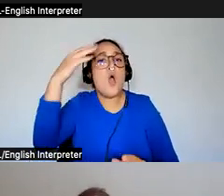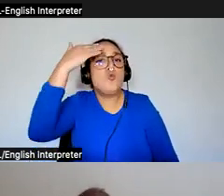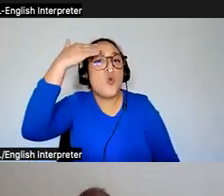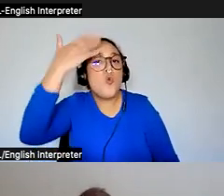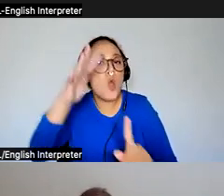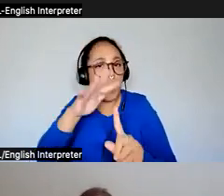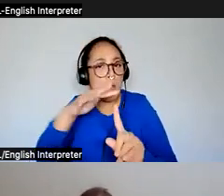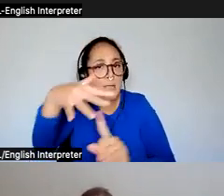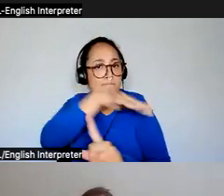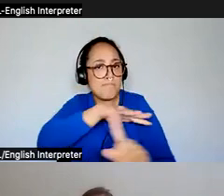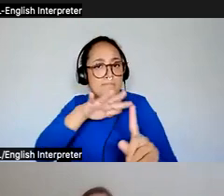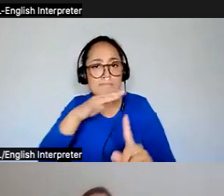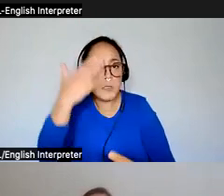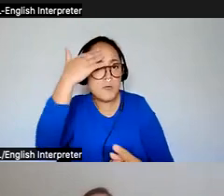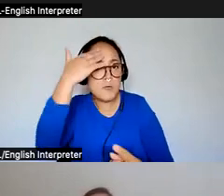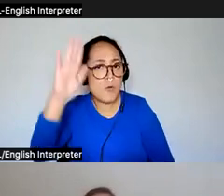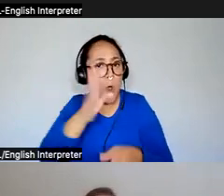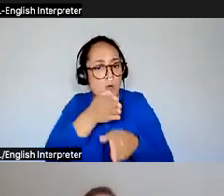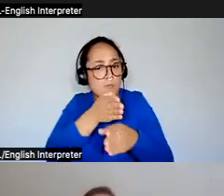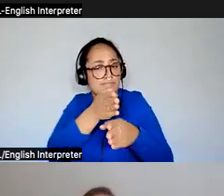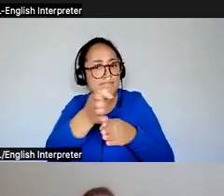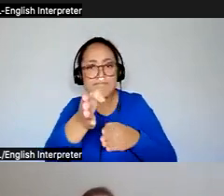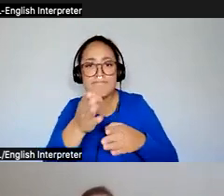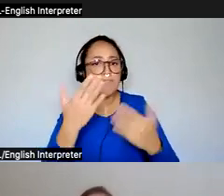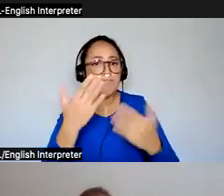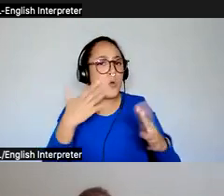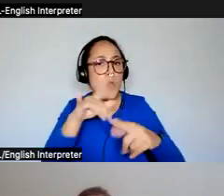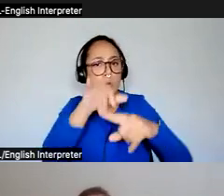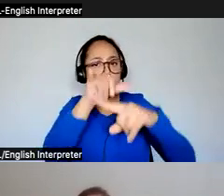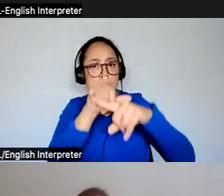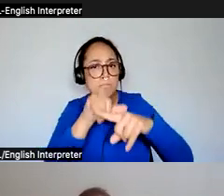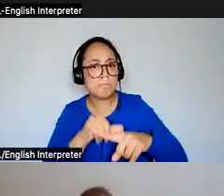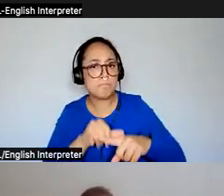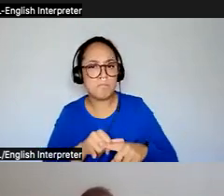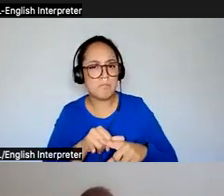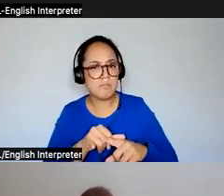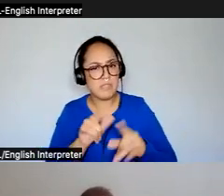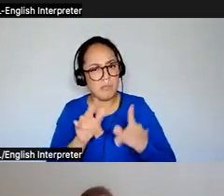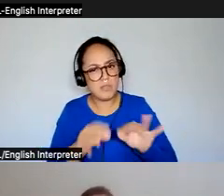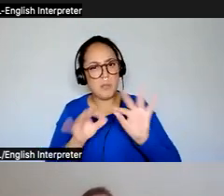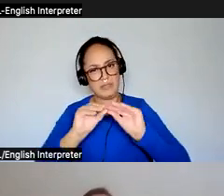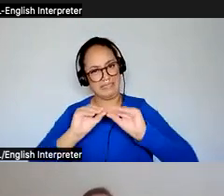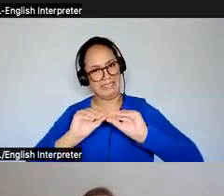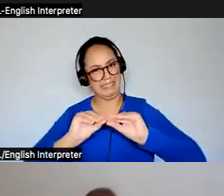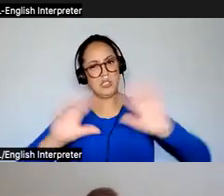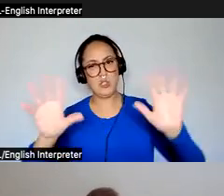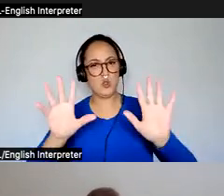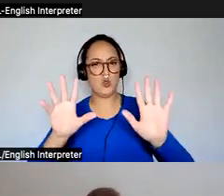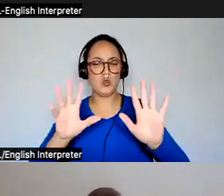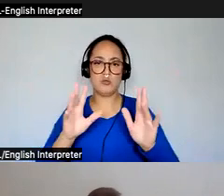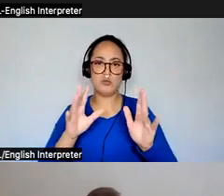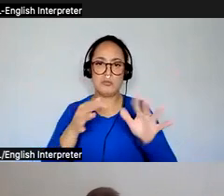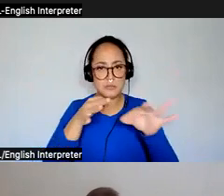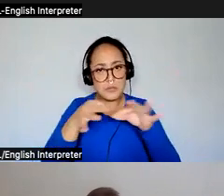very much. Right. So making it really clear for anybody who reads what it is that you're planning, planning